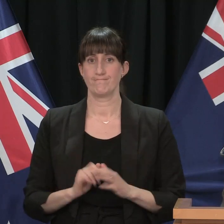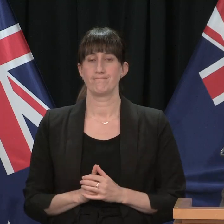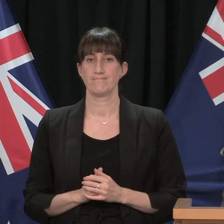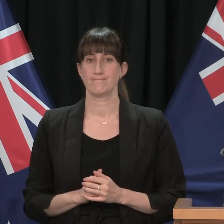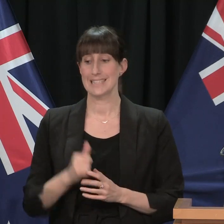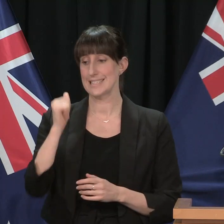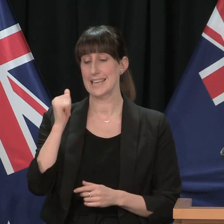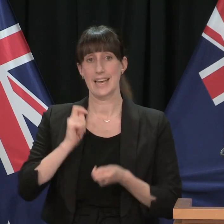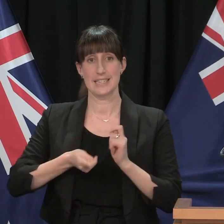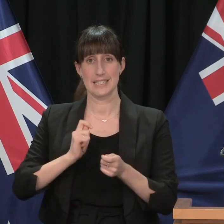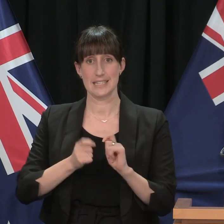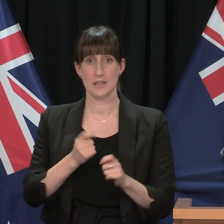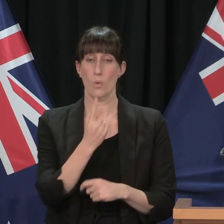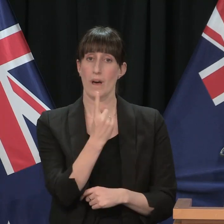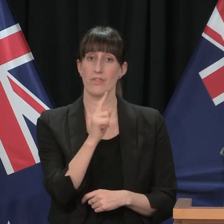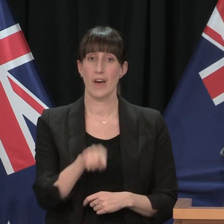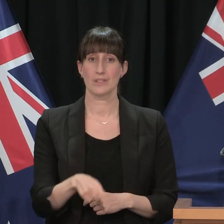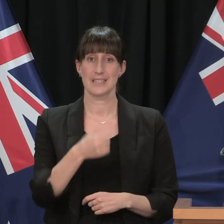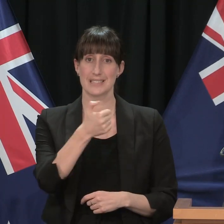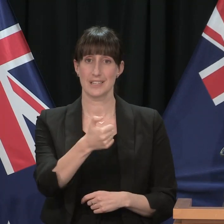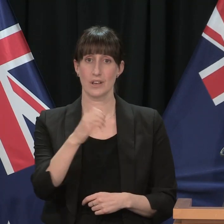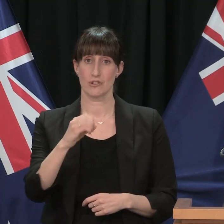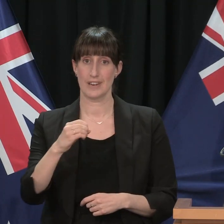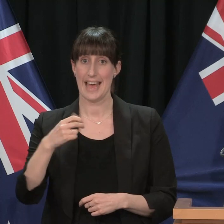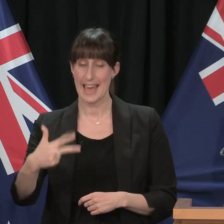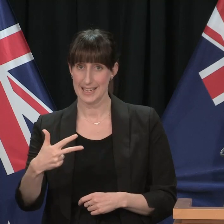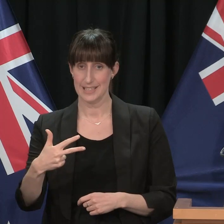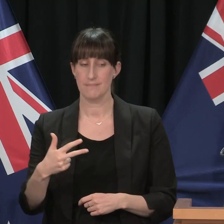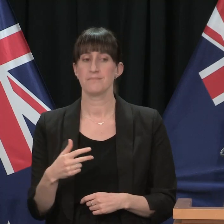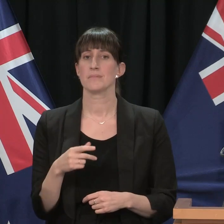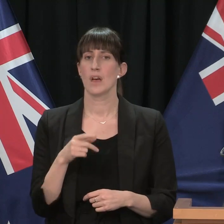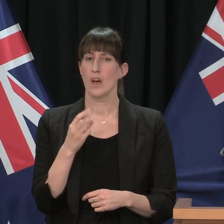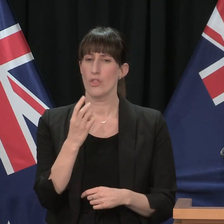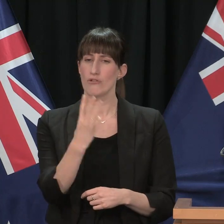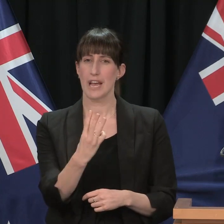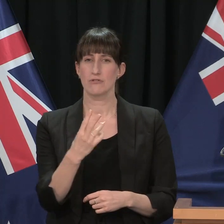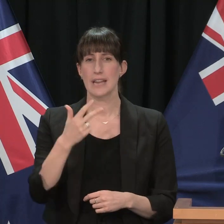active case requires hospital-level care.